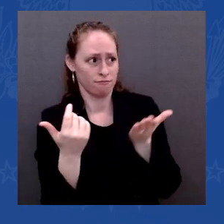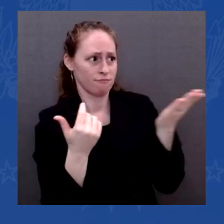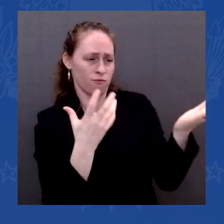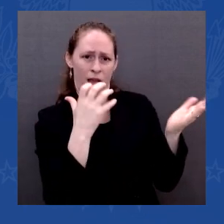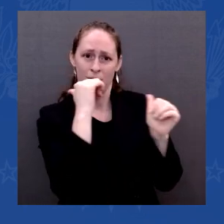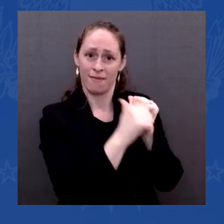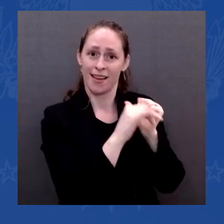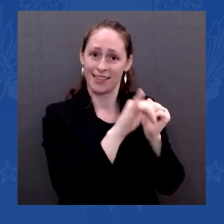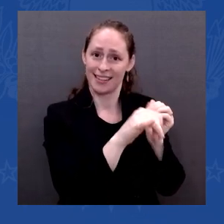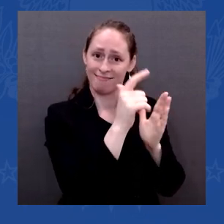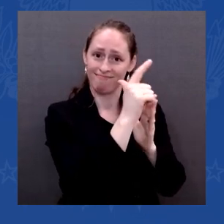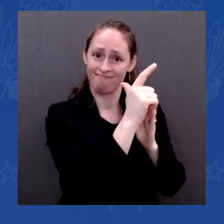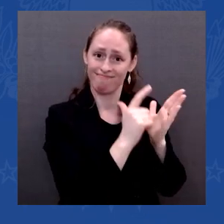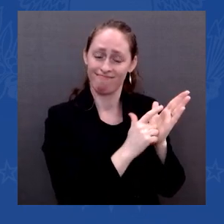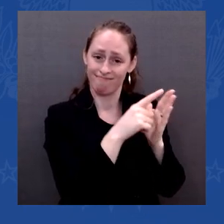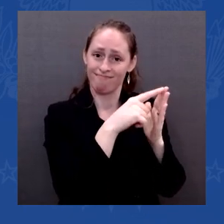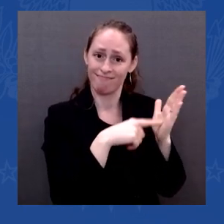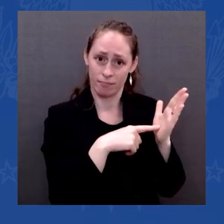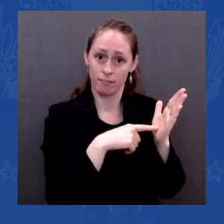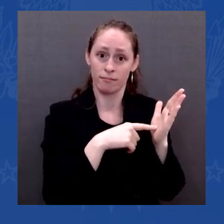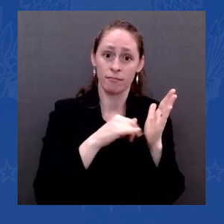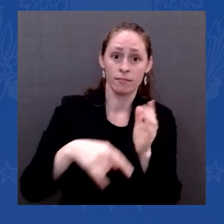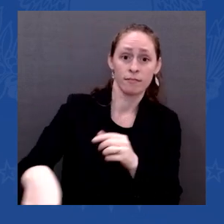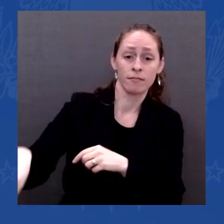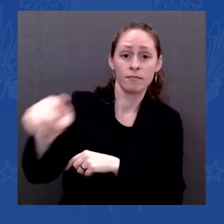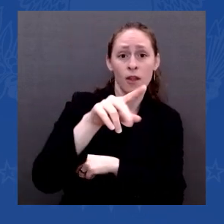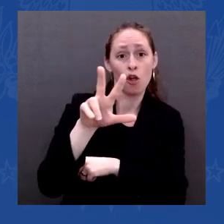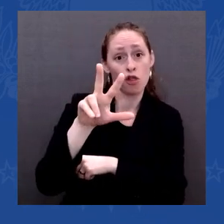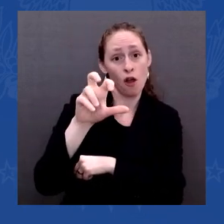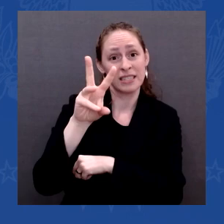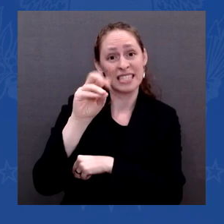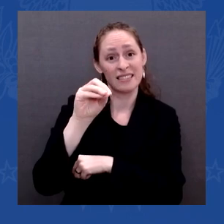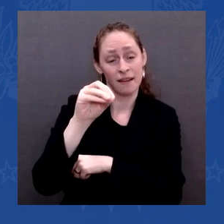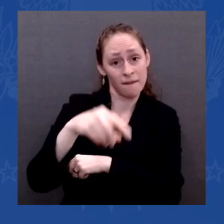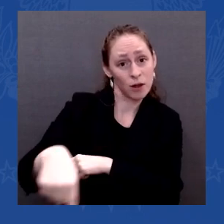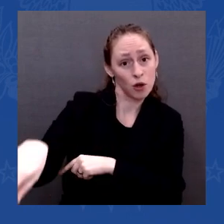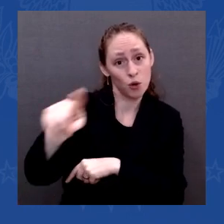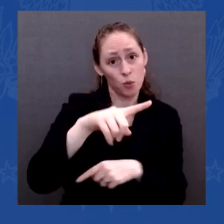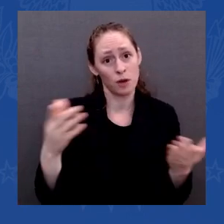and it’s the reason it got done. Not a joke. It’s the reason it got done -- because of you.